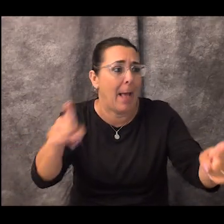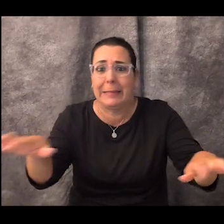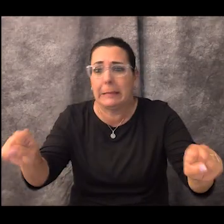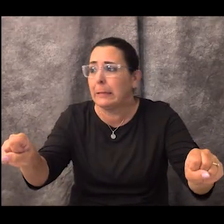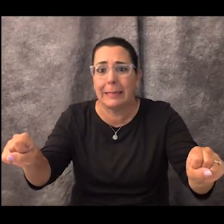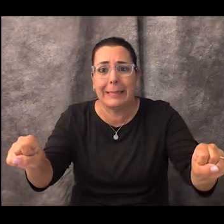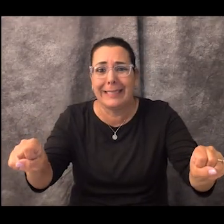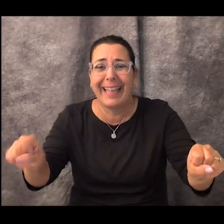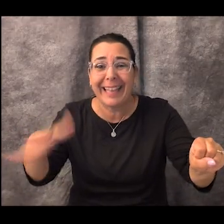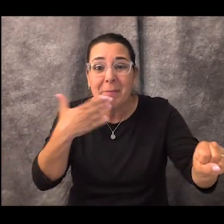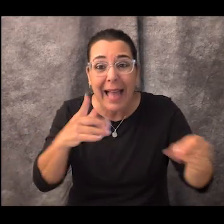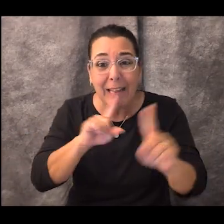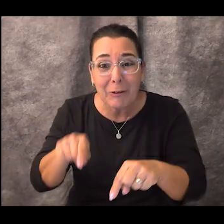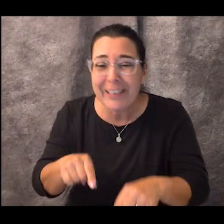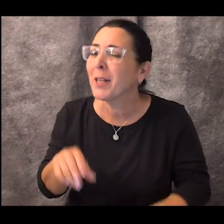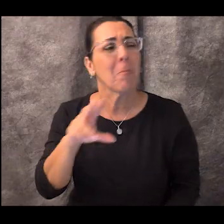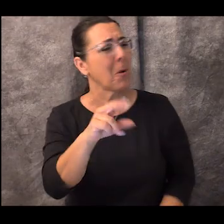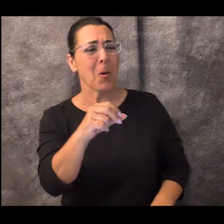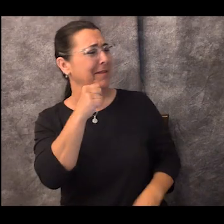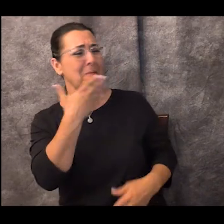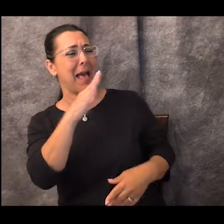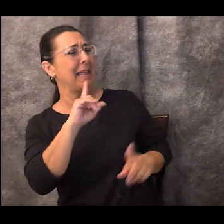(Michelle) It feels like that, doesn't it? (Eric) Absolutely true.